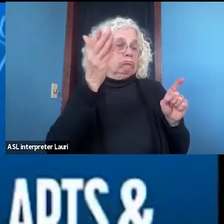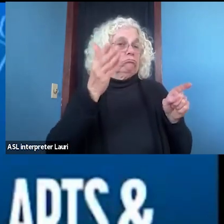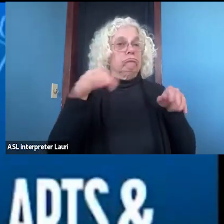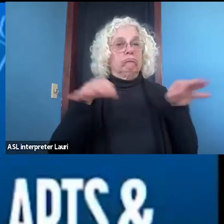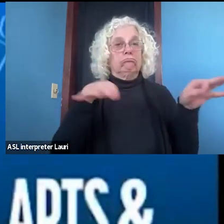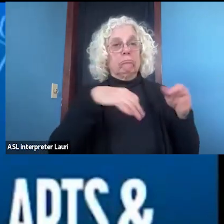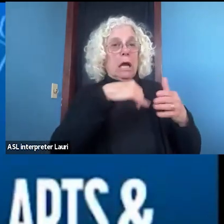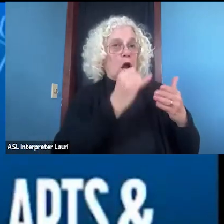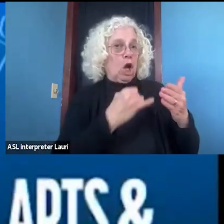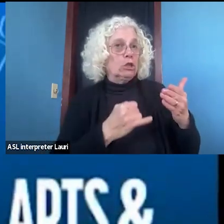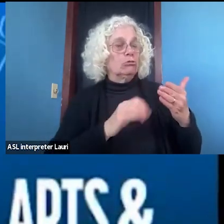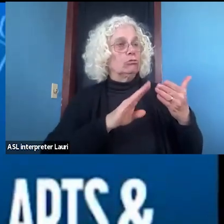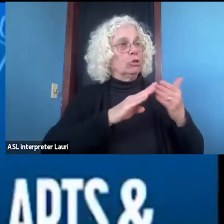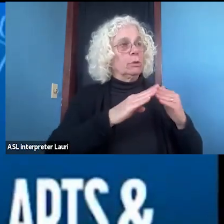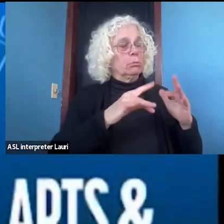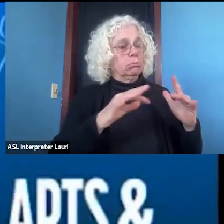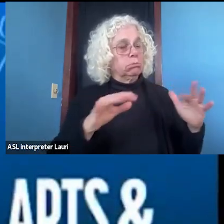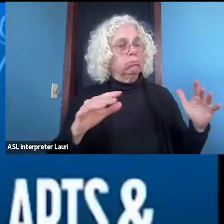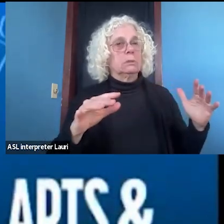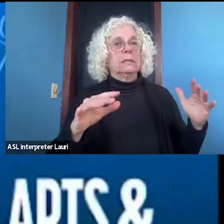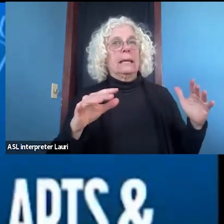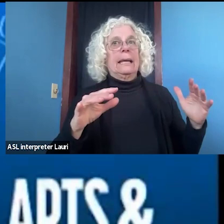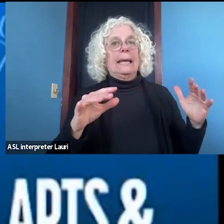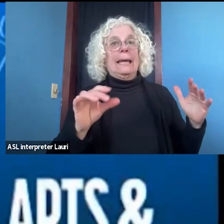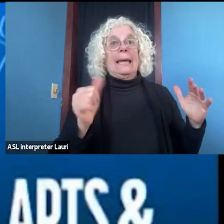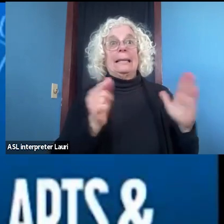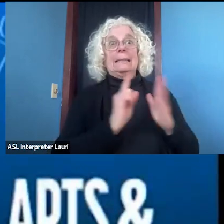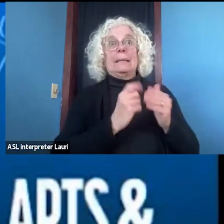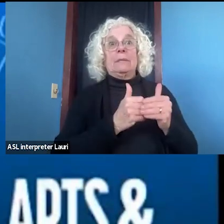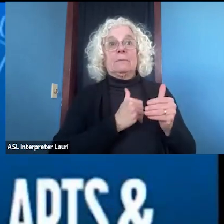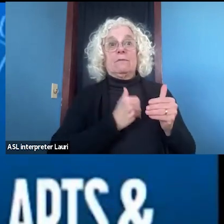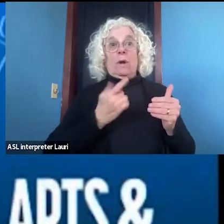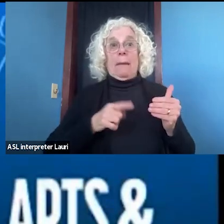And about ten minutes before I went on, the organizer asked